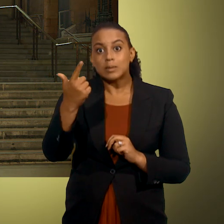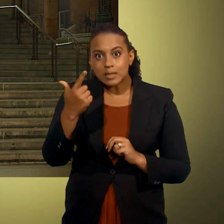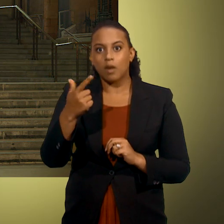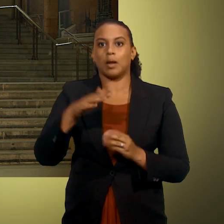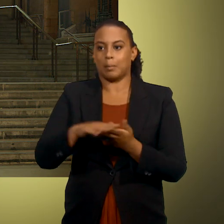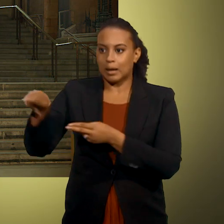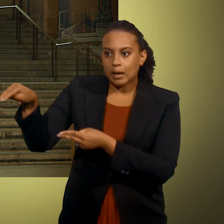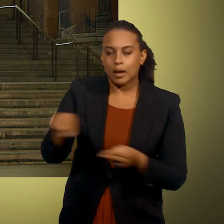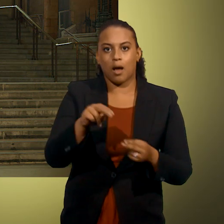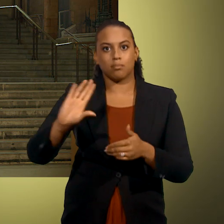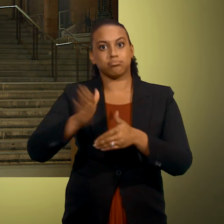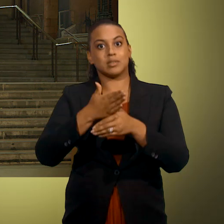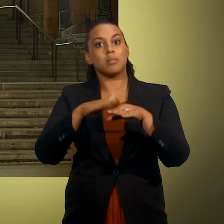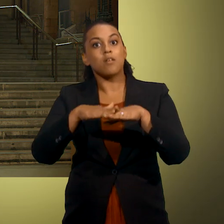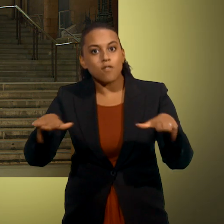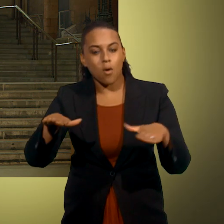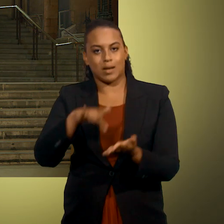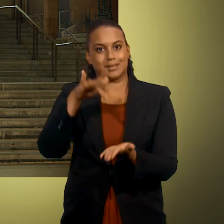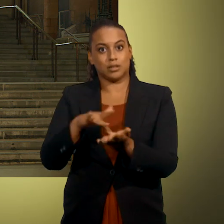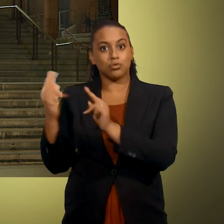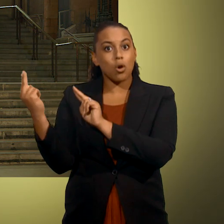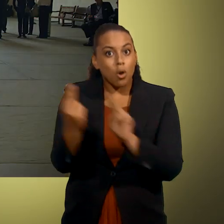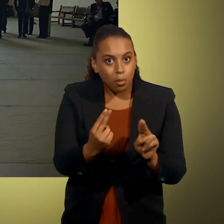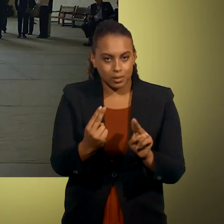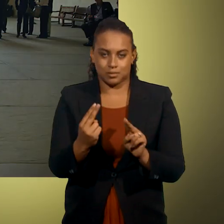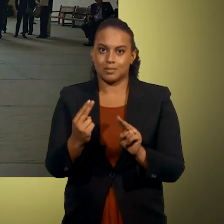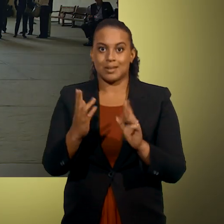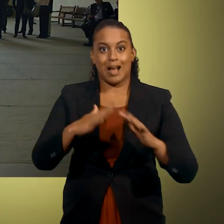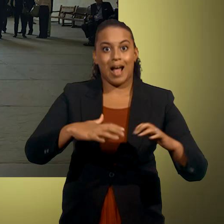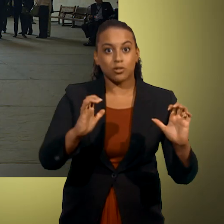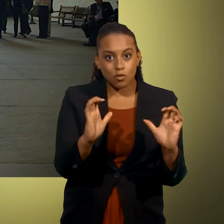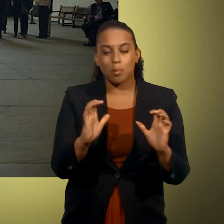Central Lobby, and the House of Lords and House of Commons Chambers.